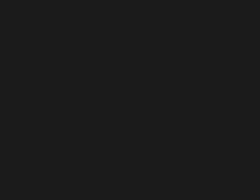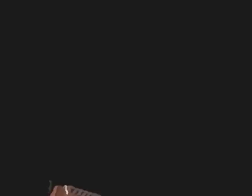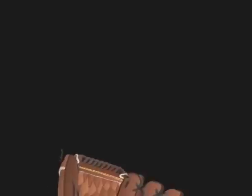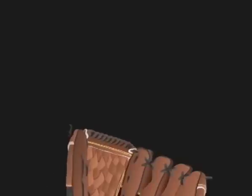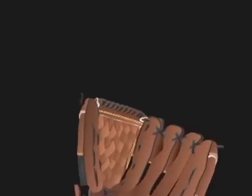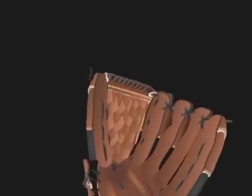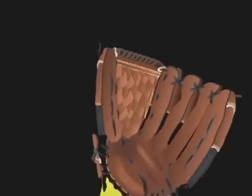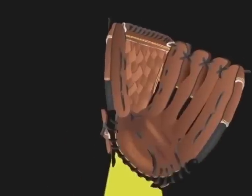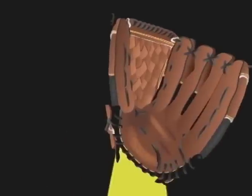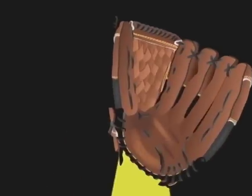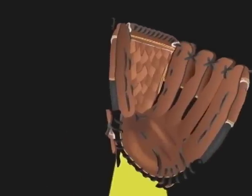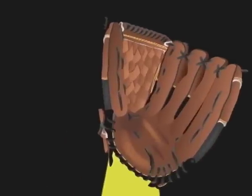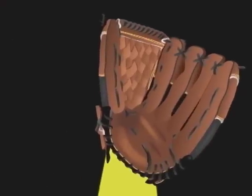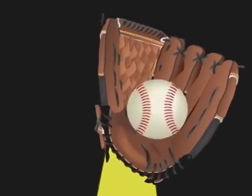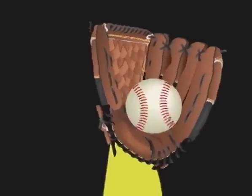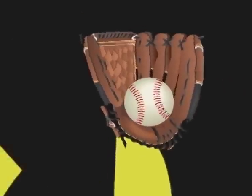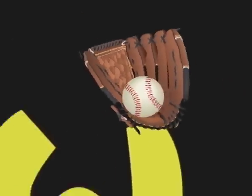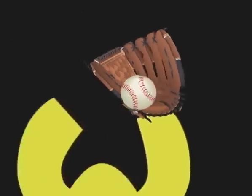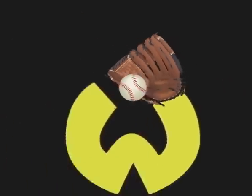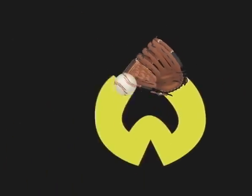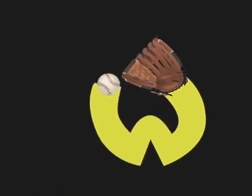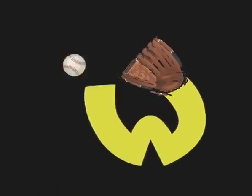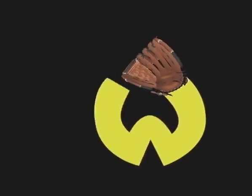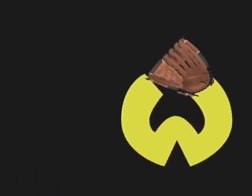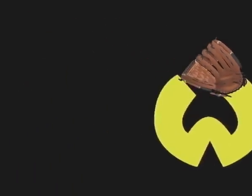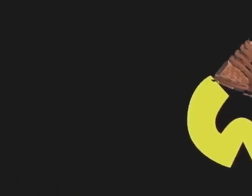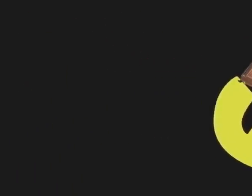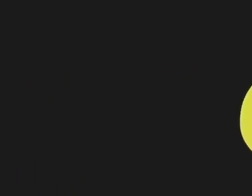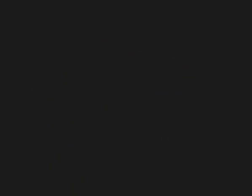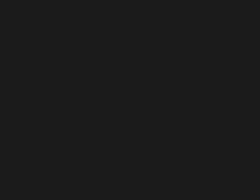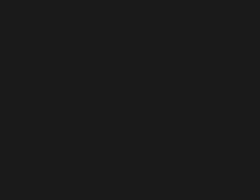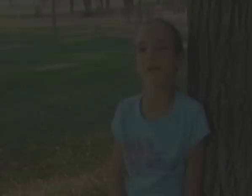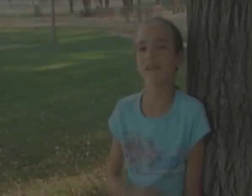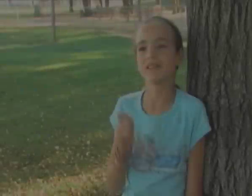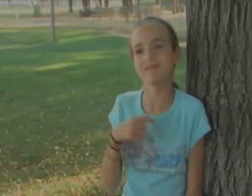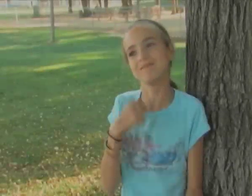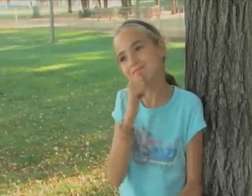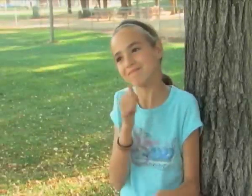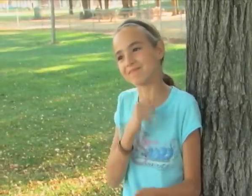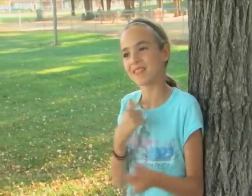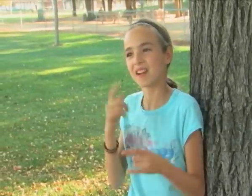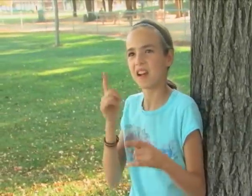[CROWD YELLING.] [BALL SLAMMING GLOVE. [YAY] I HAVE TO HAVE PATIENCE